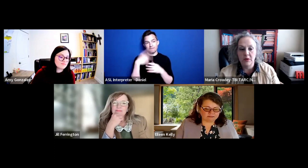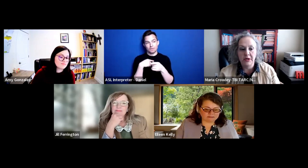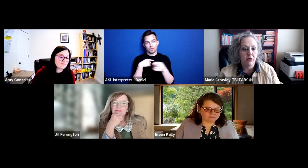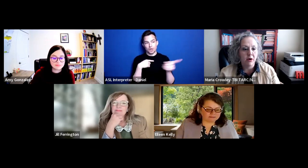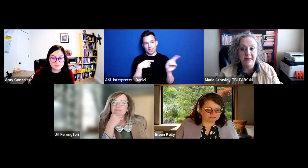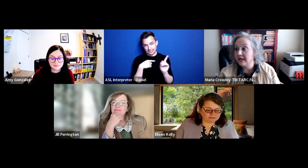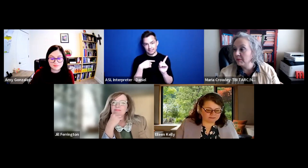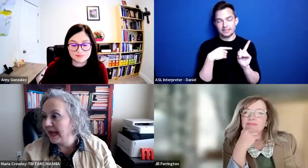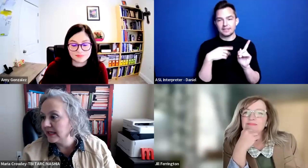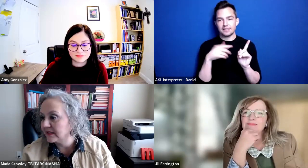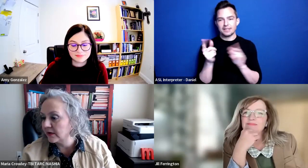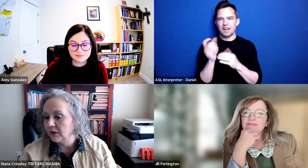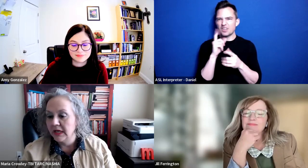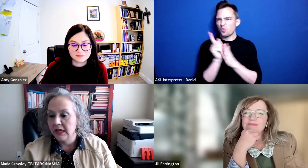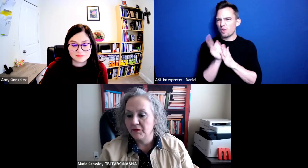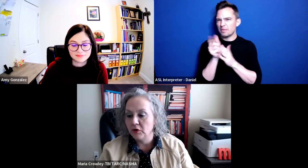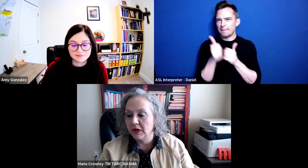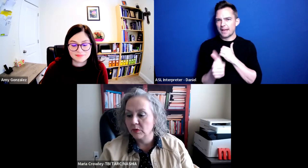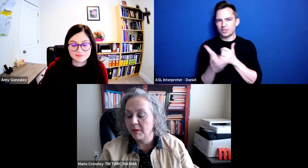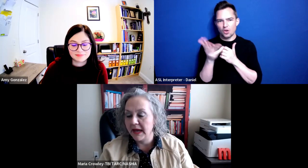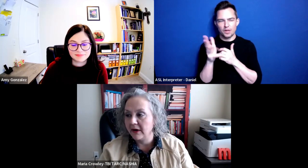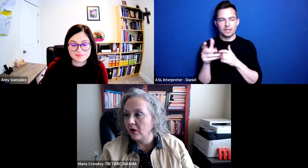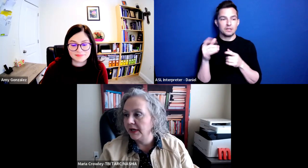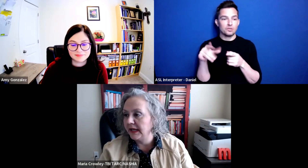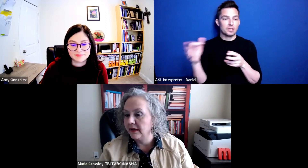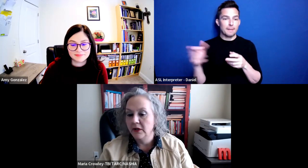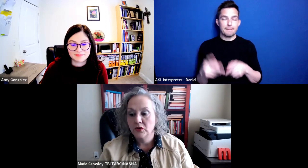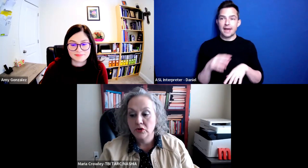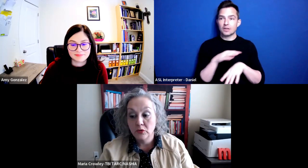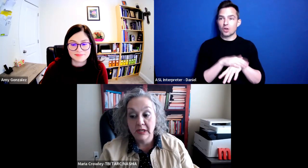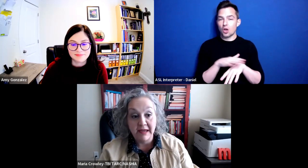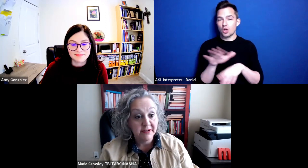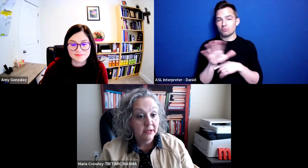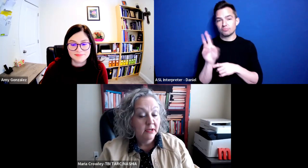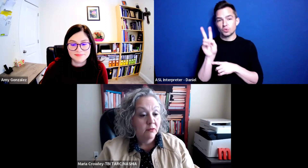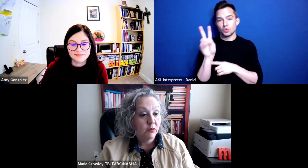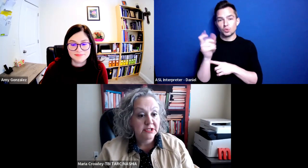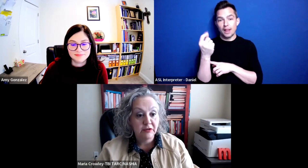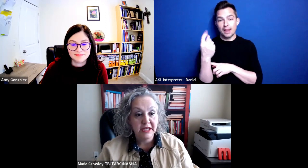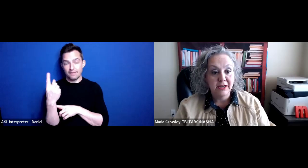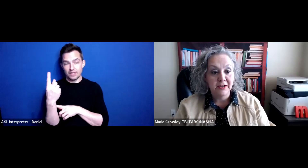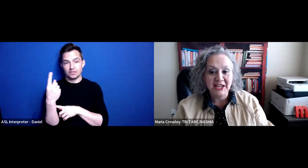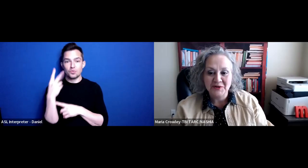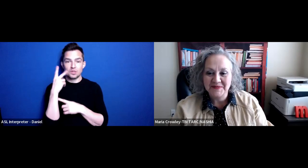that we are a minute past. So if you guys would come back on at 211. We will see you then. Thank you.